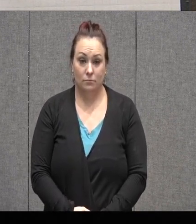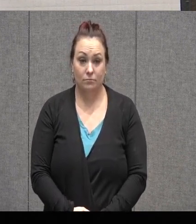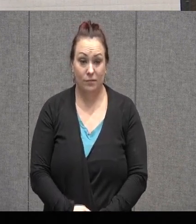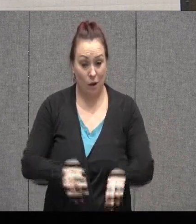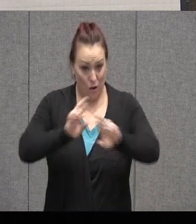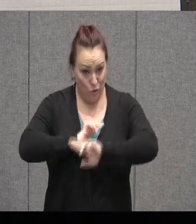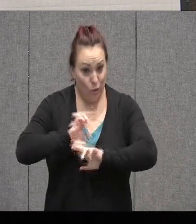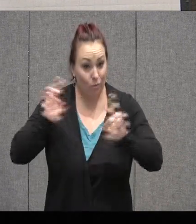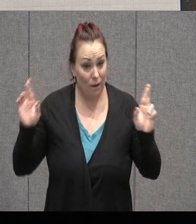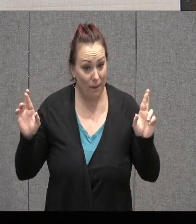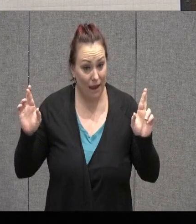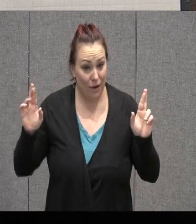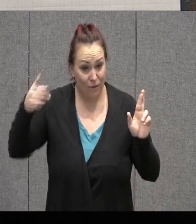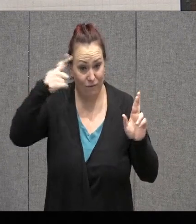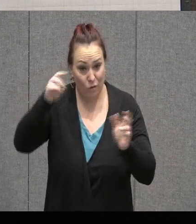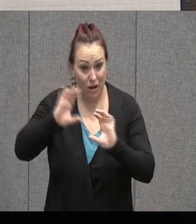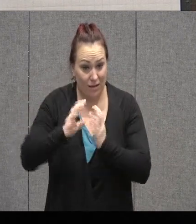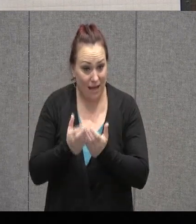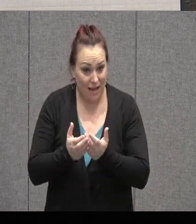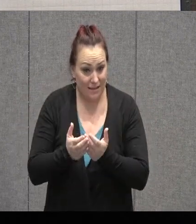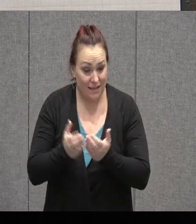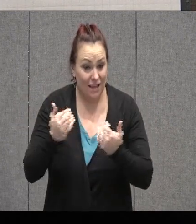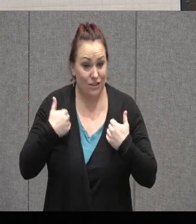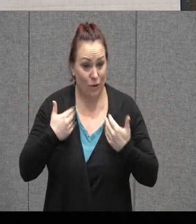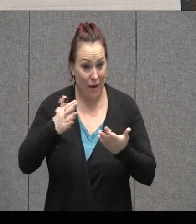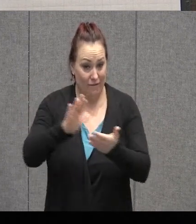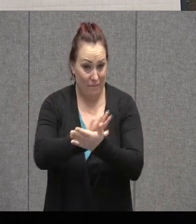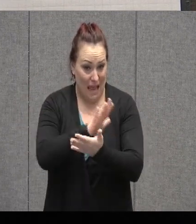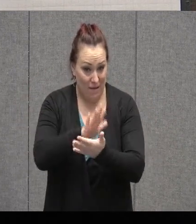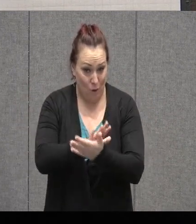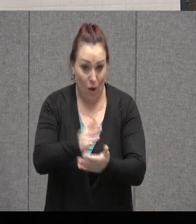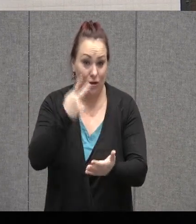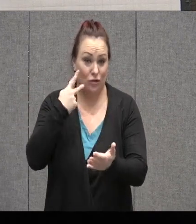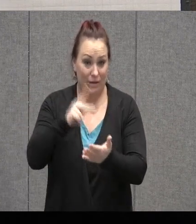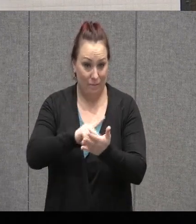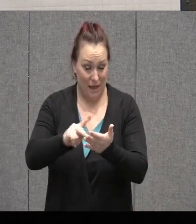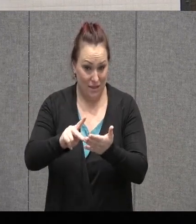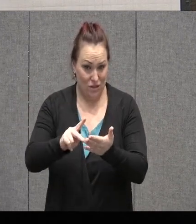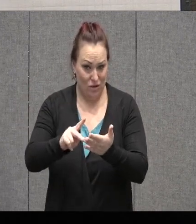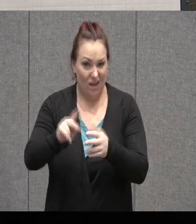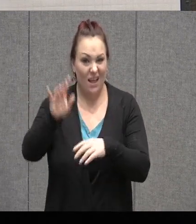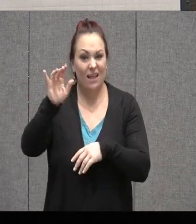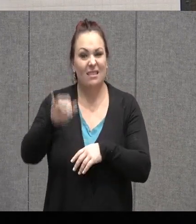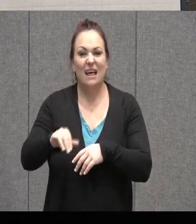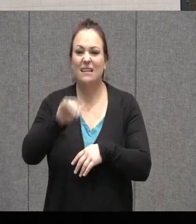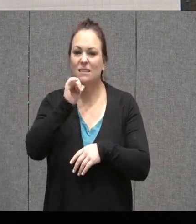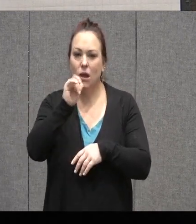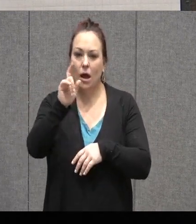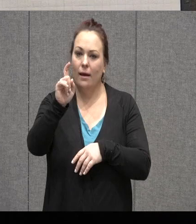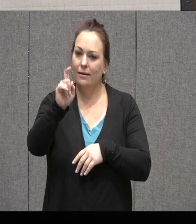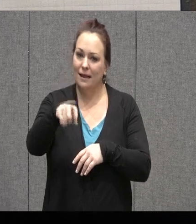Are you prepared for class? Did you have paper? Did you have a pencil? So, that is not necessarily,